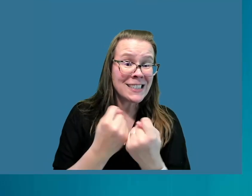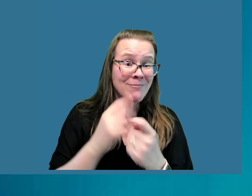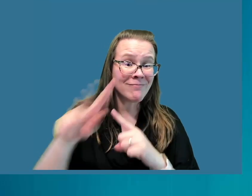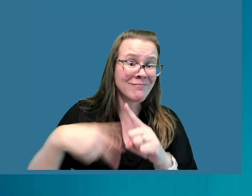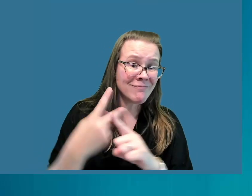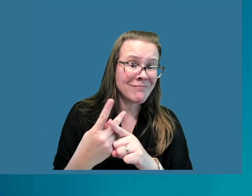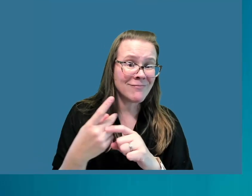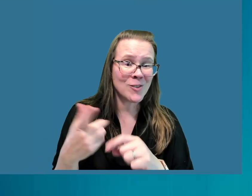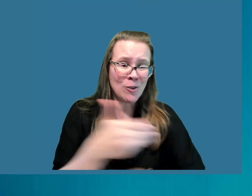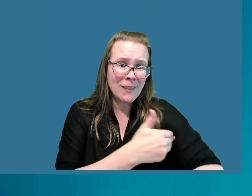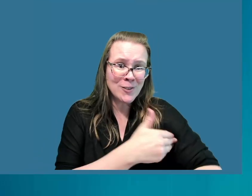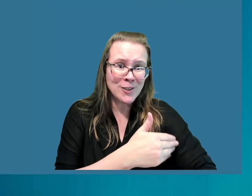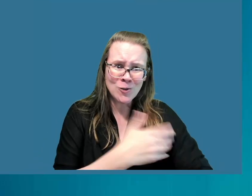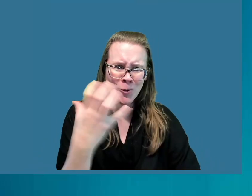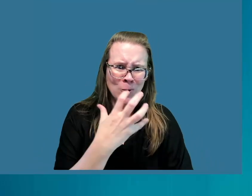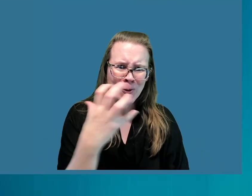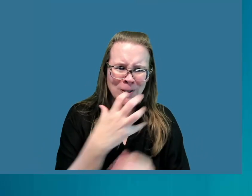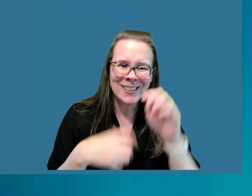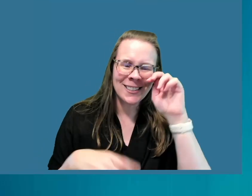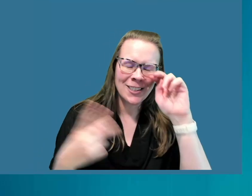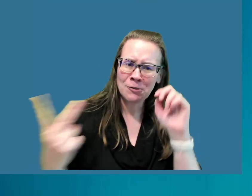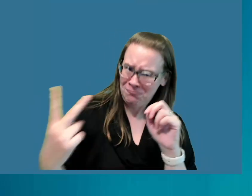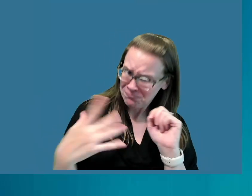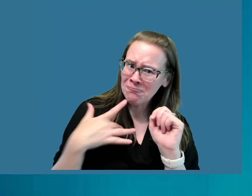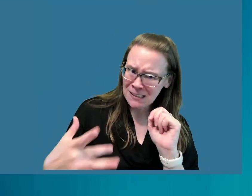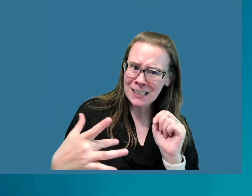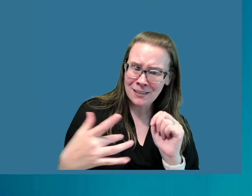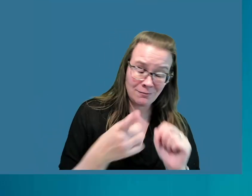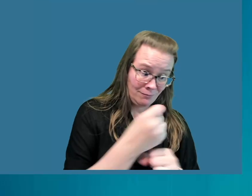I get to bake with my niece who is tiny, but incredibly strong. I think it's the team